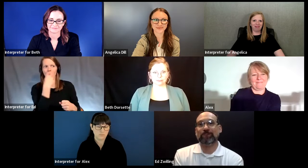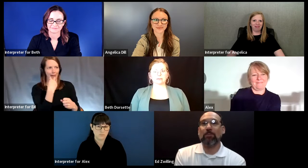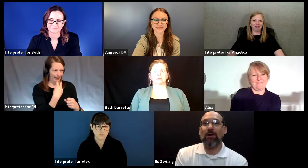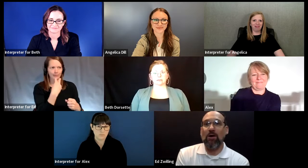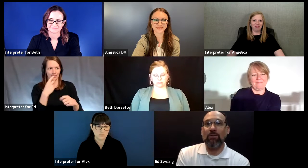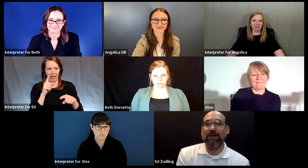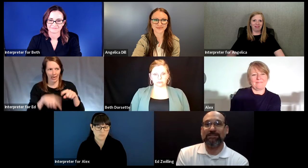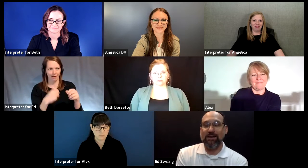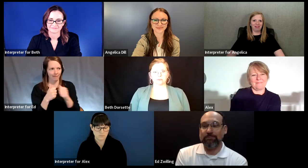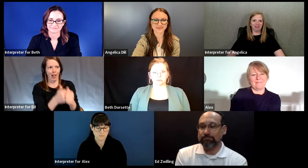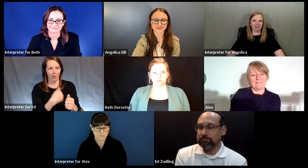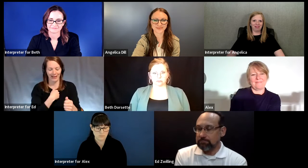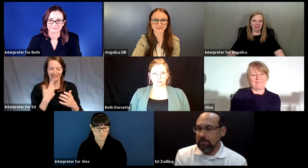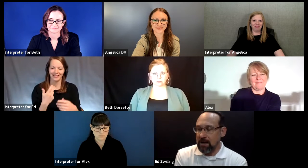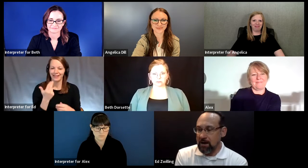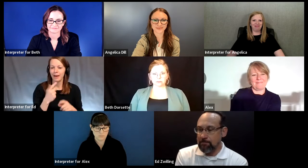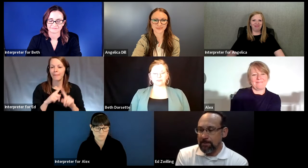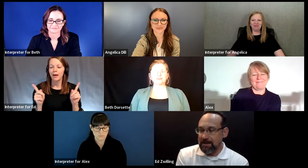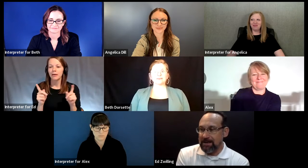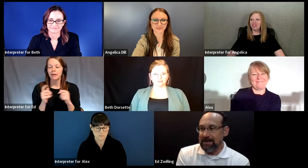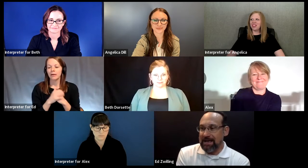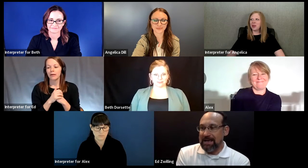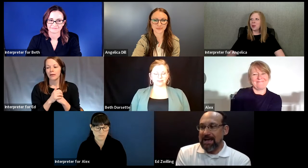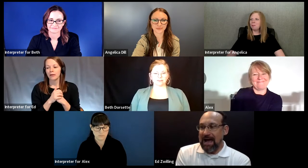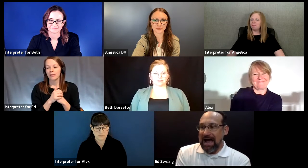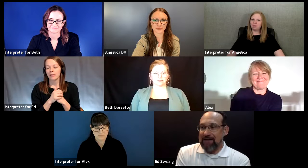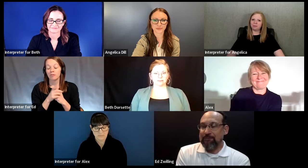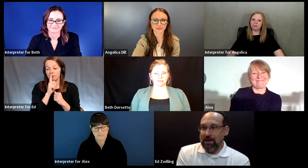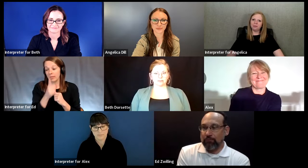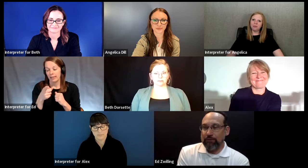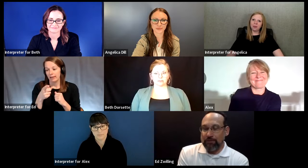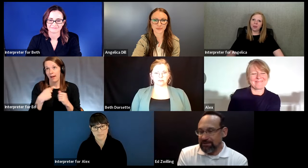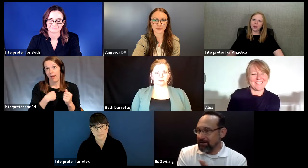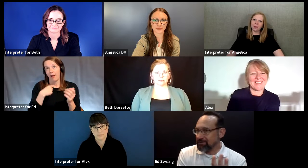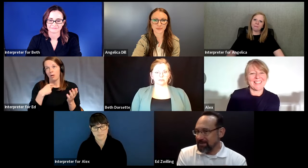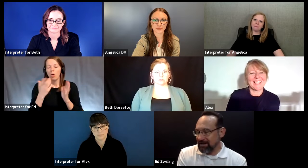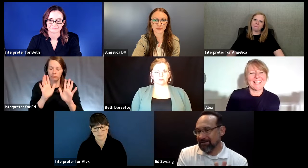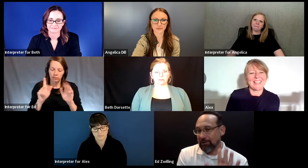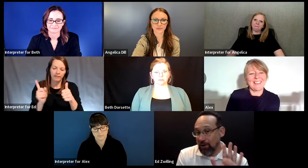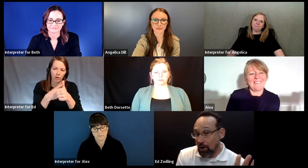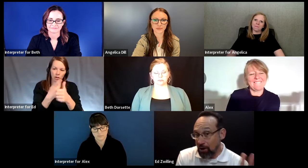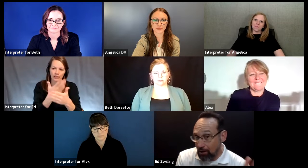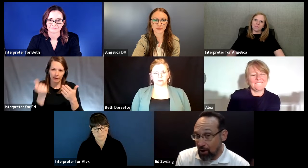But all that said, I have found -- well the first thing to understand is that the law